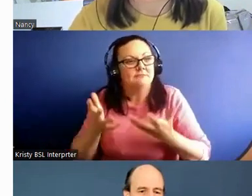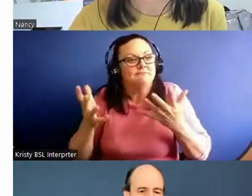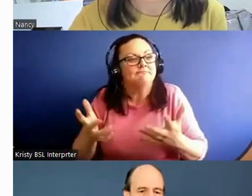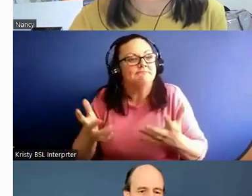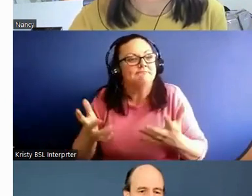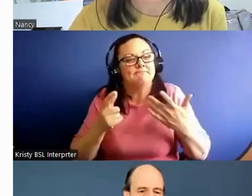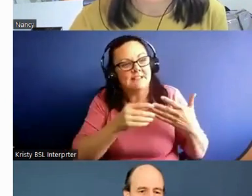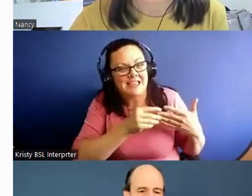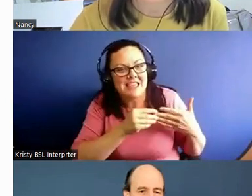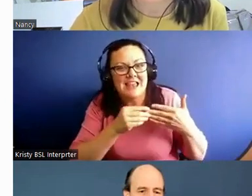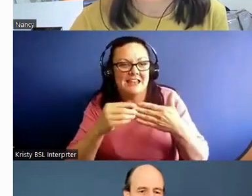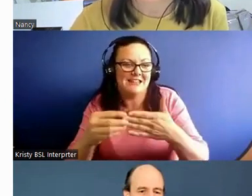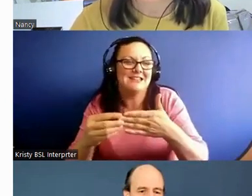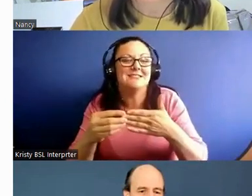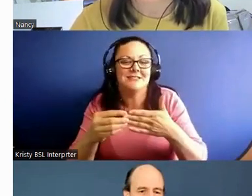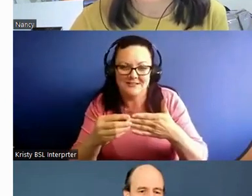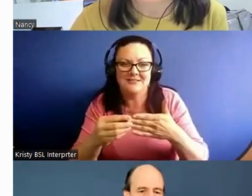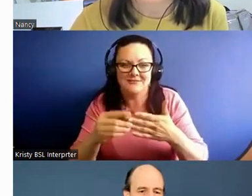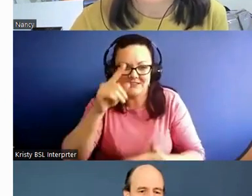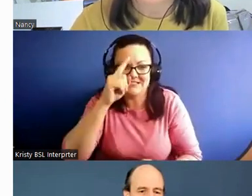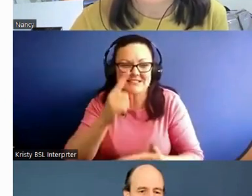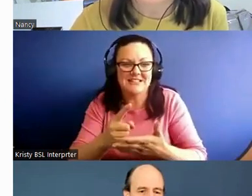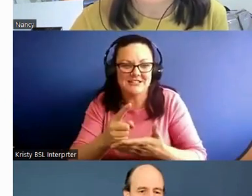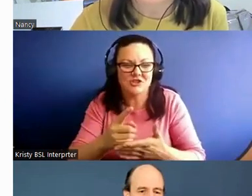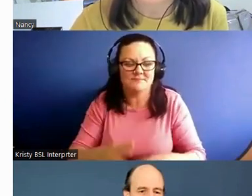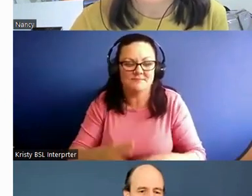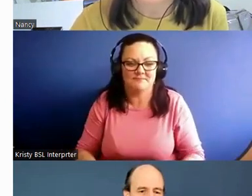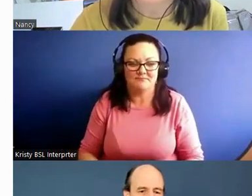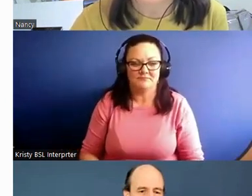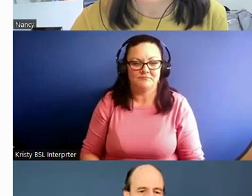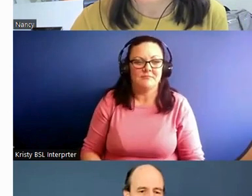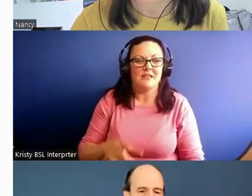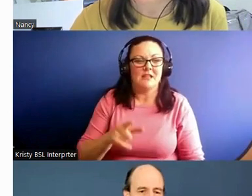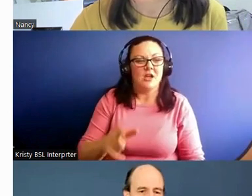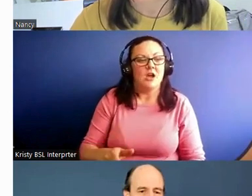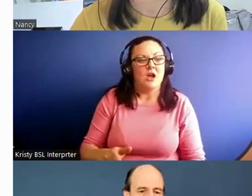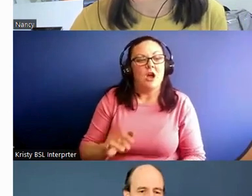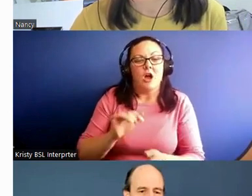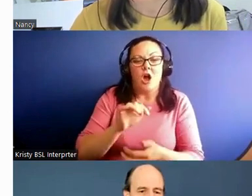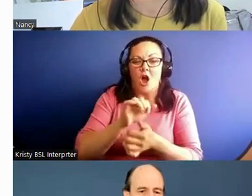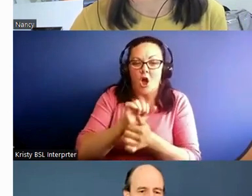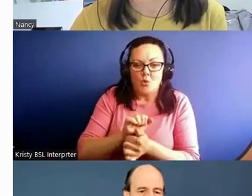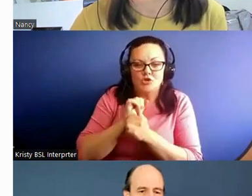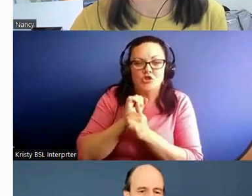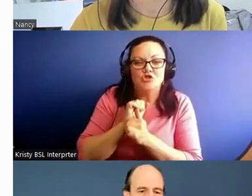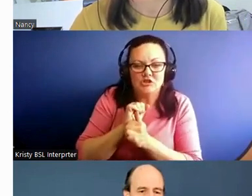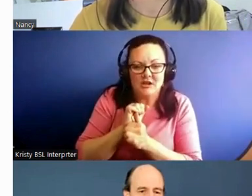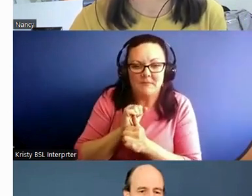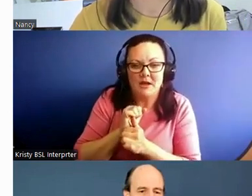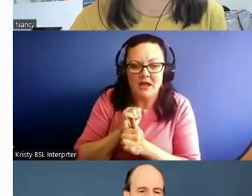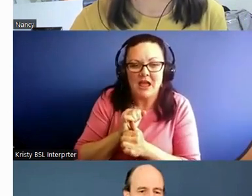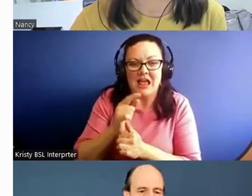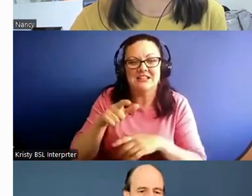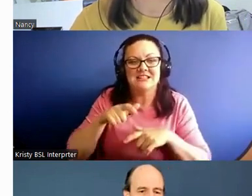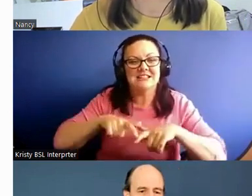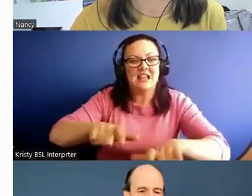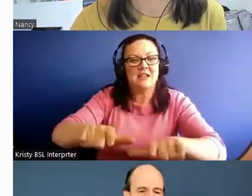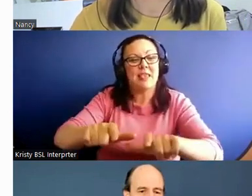That's fantastic. It ensures ownership and sustainability over activities. Communities are empowered and